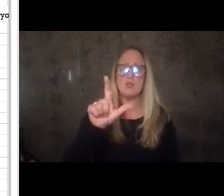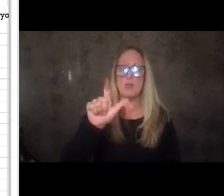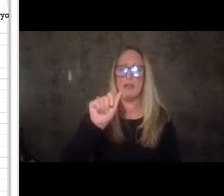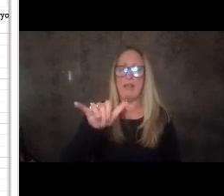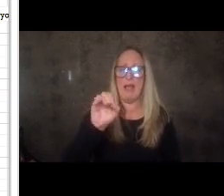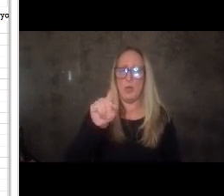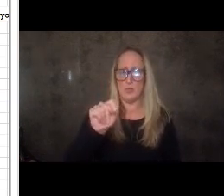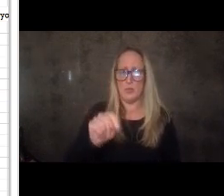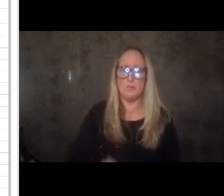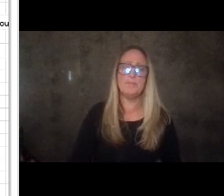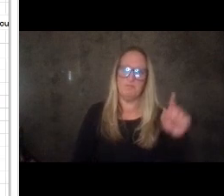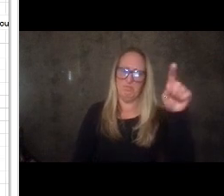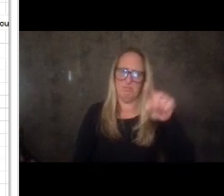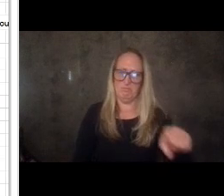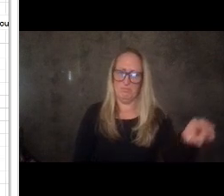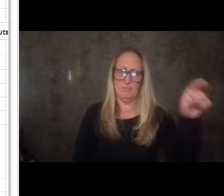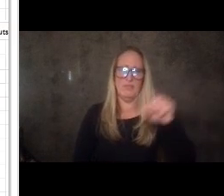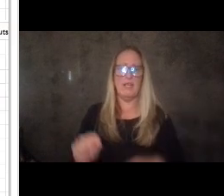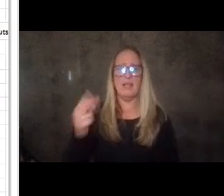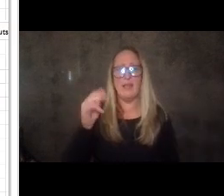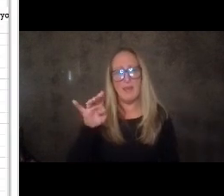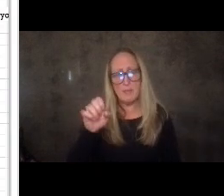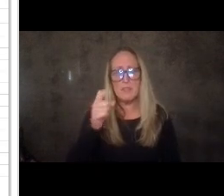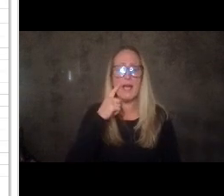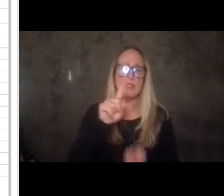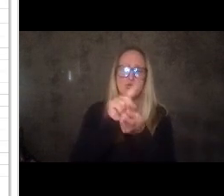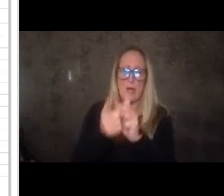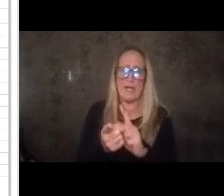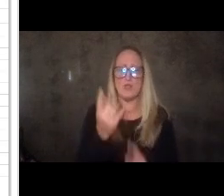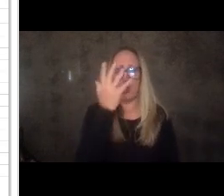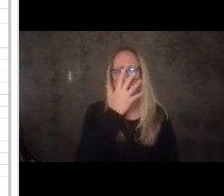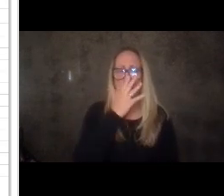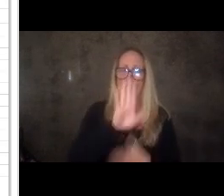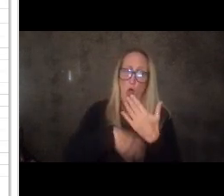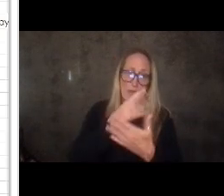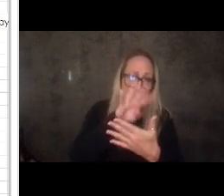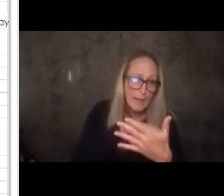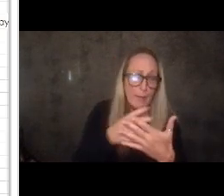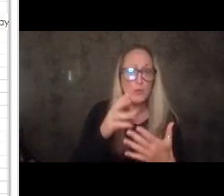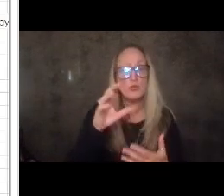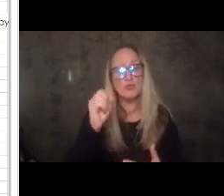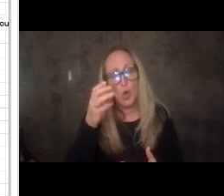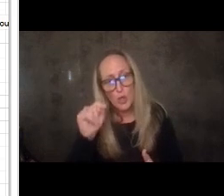Here there are themes and I can quickly change the look of all my tables and charts at once.